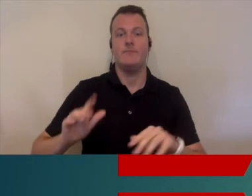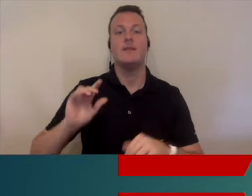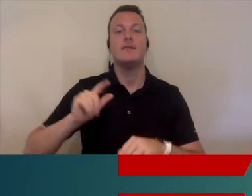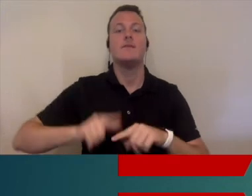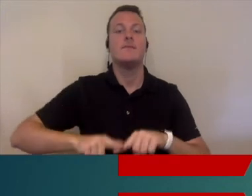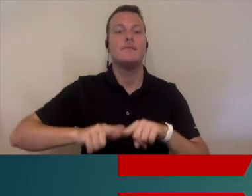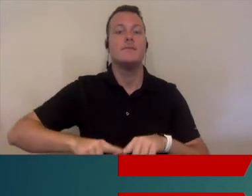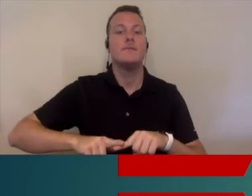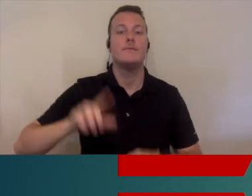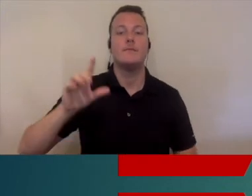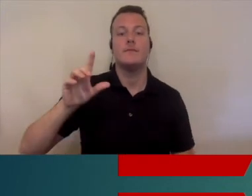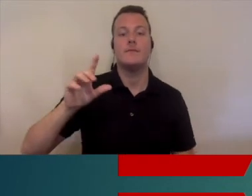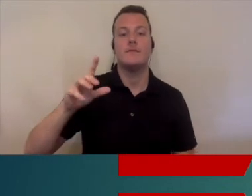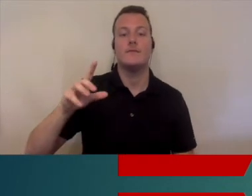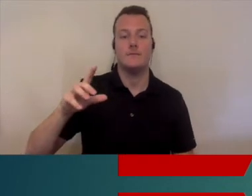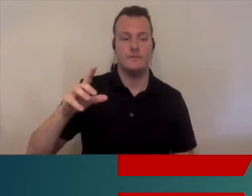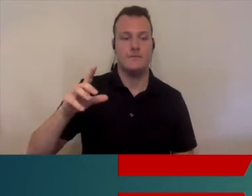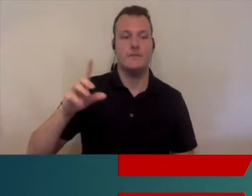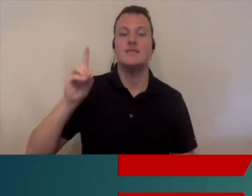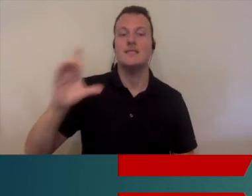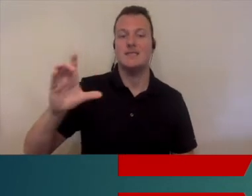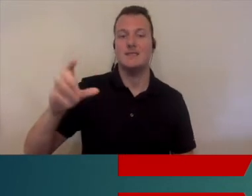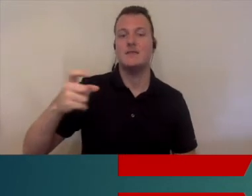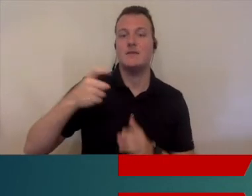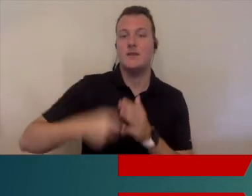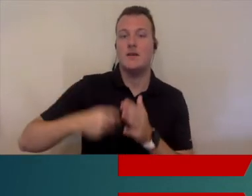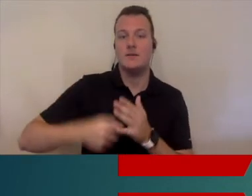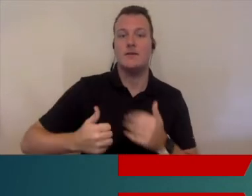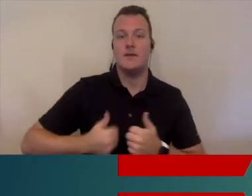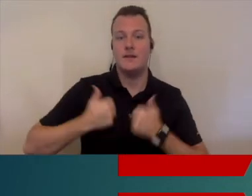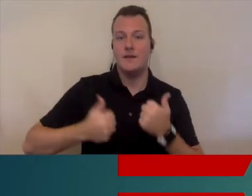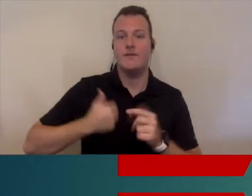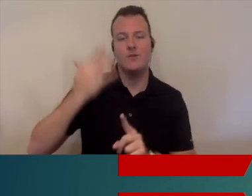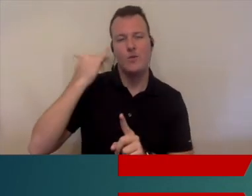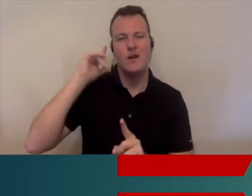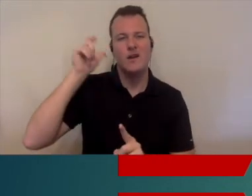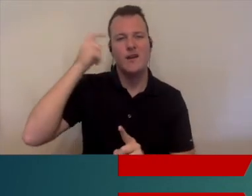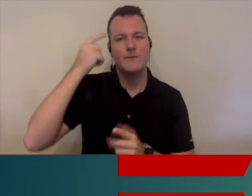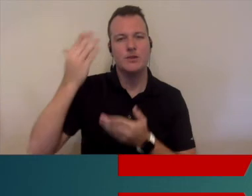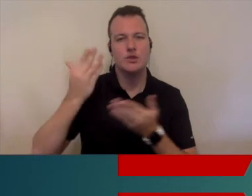based on a DC area cost of living because of the government service, the